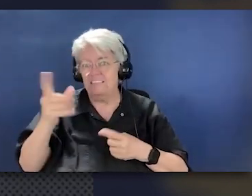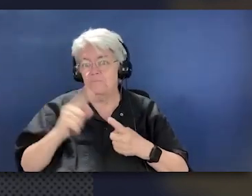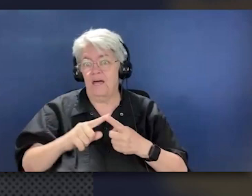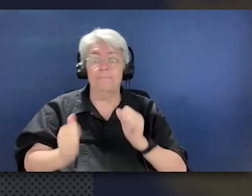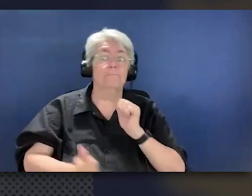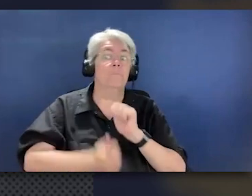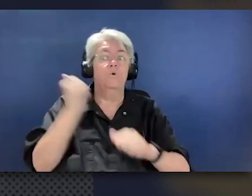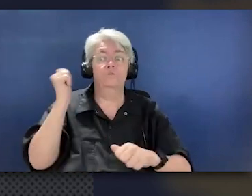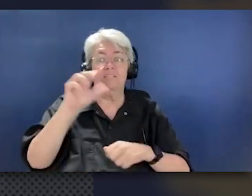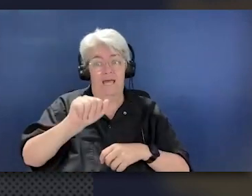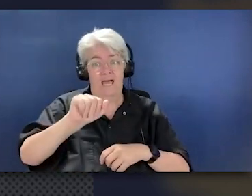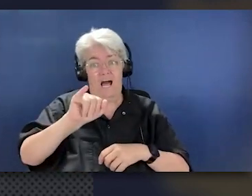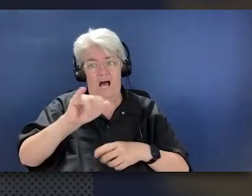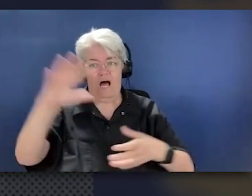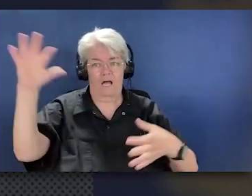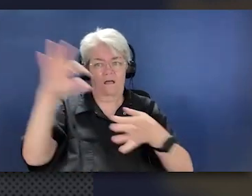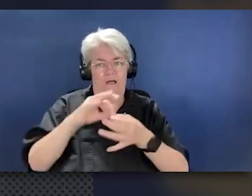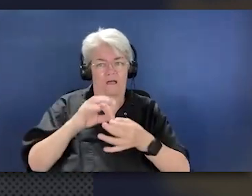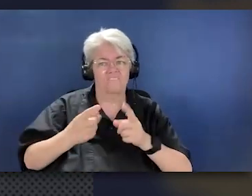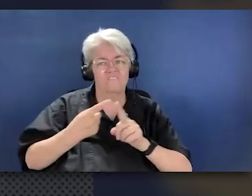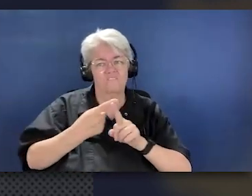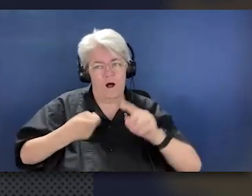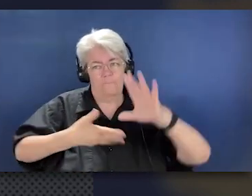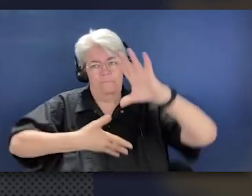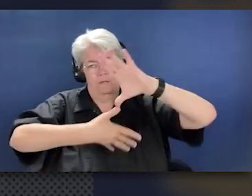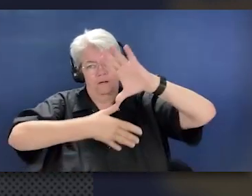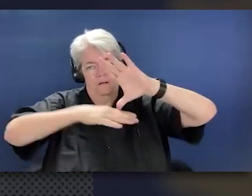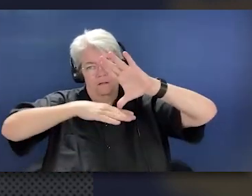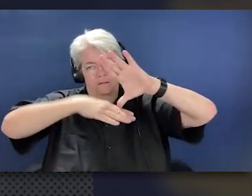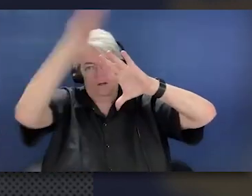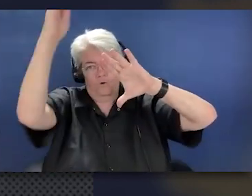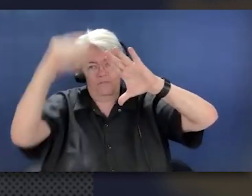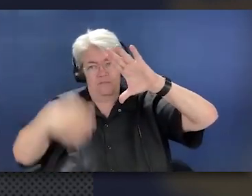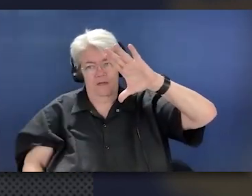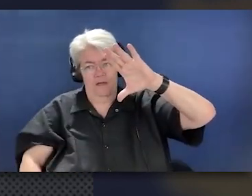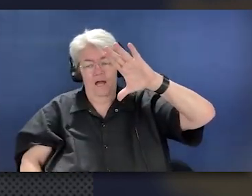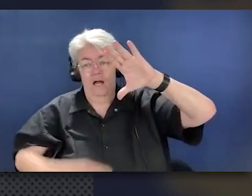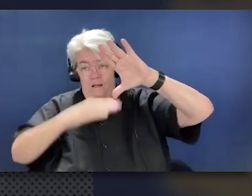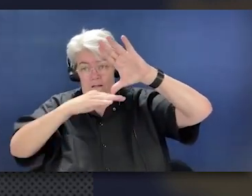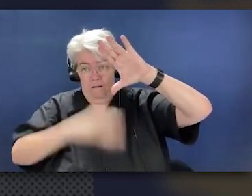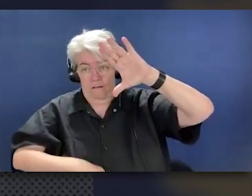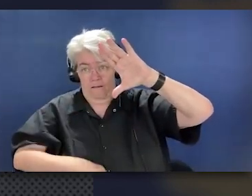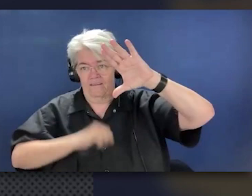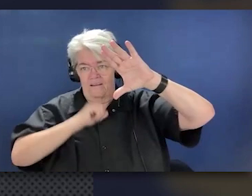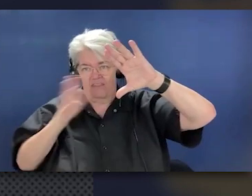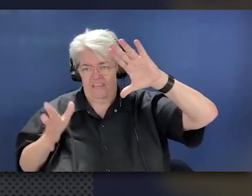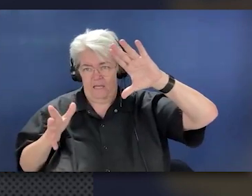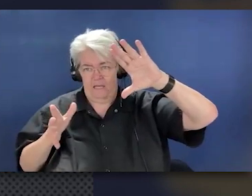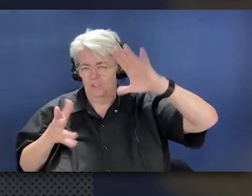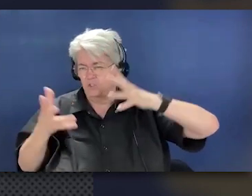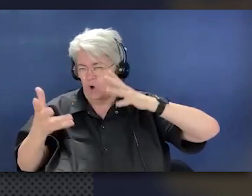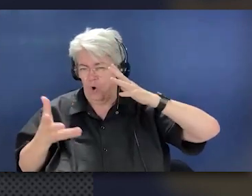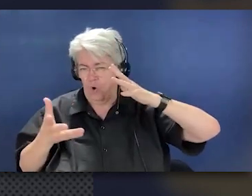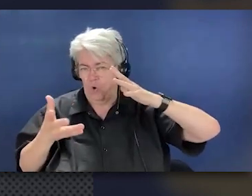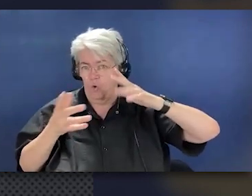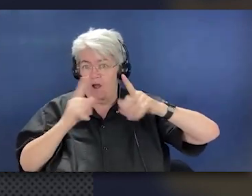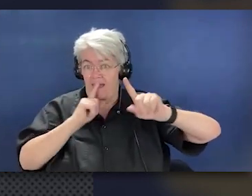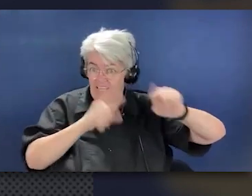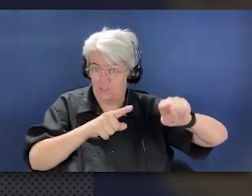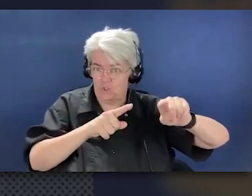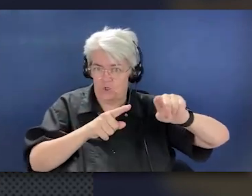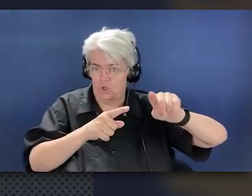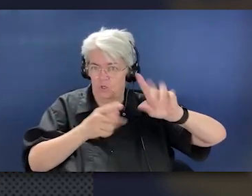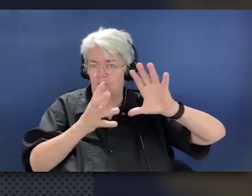of voice in AI, and I wanted to really emphasize that for my own students to think about. He says,